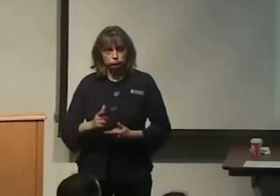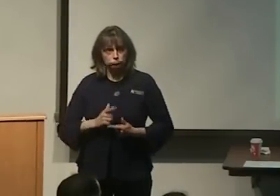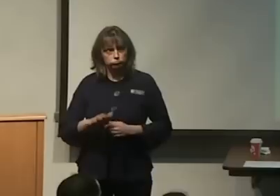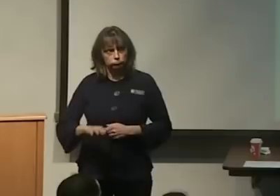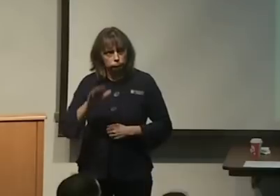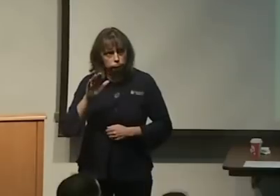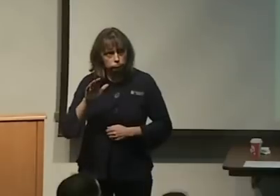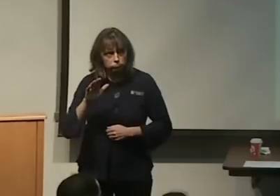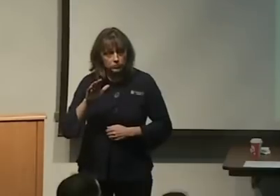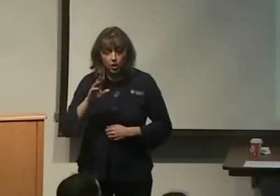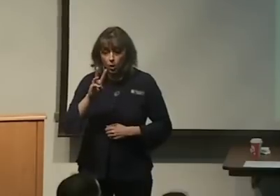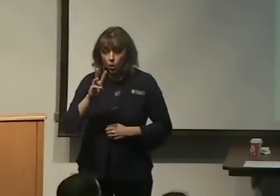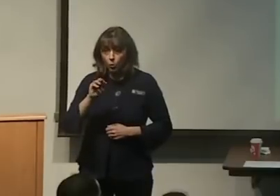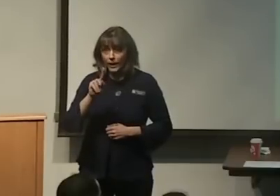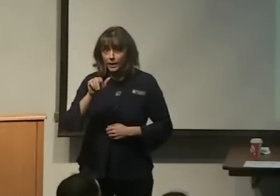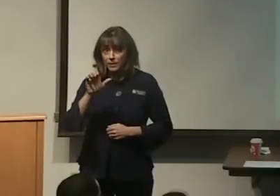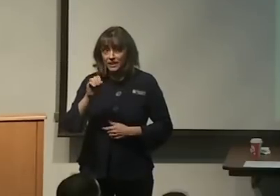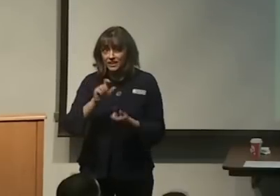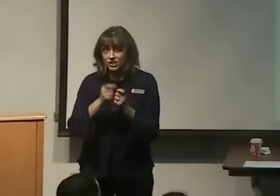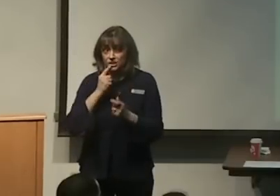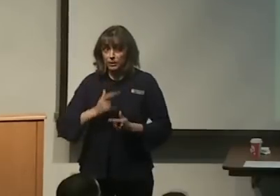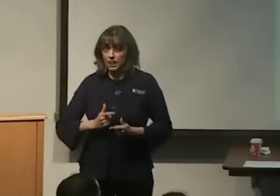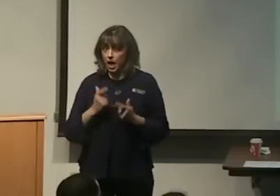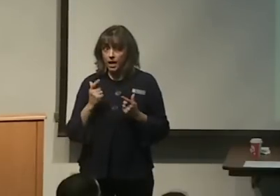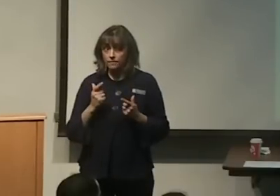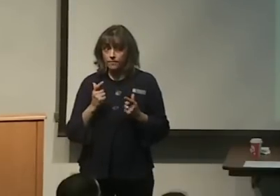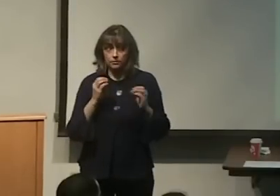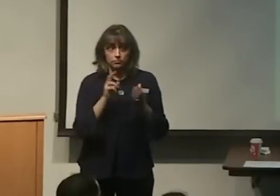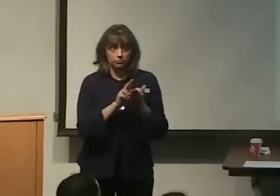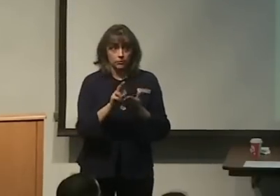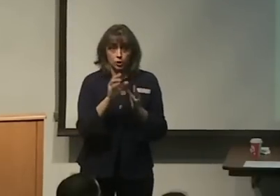Now I have Wikipedia in Arabic.